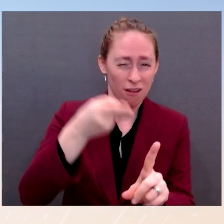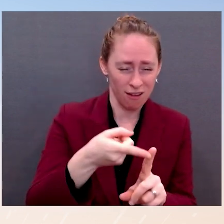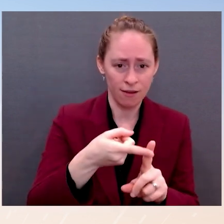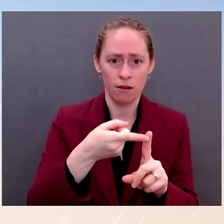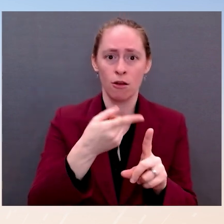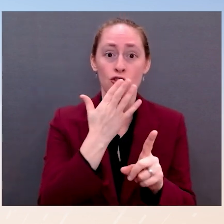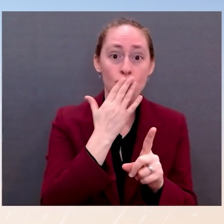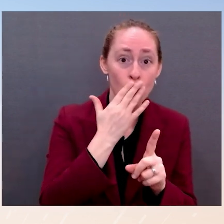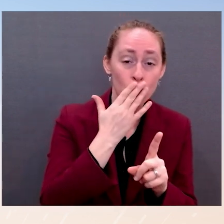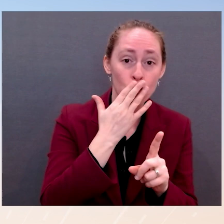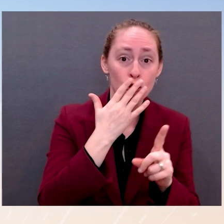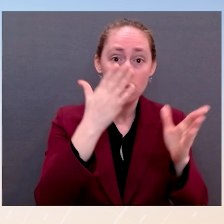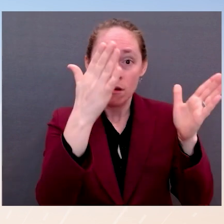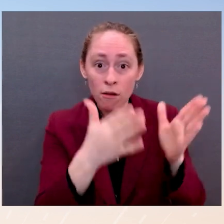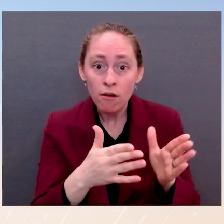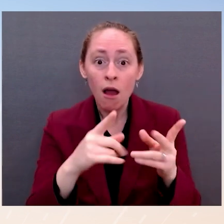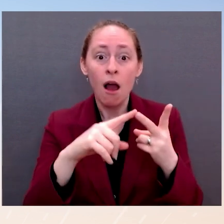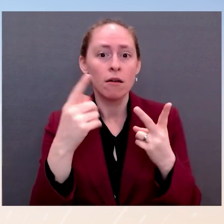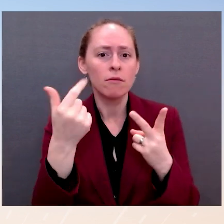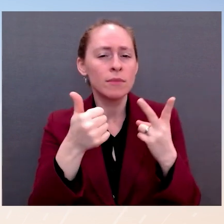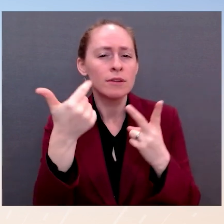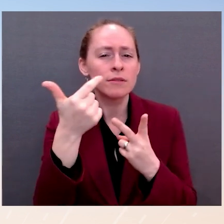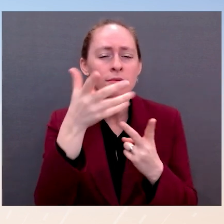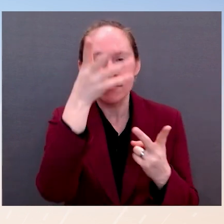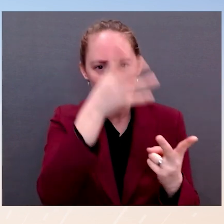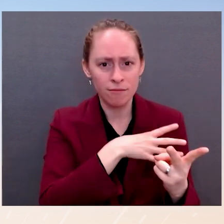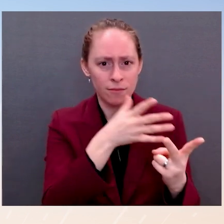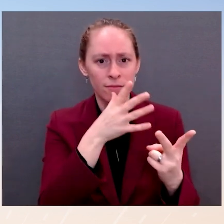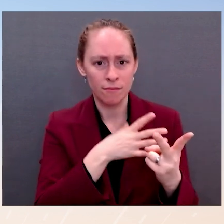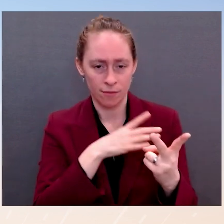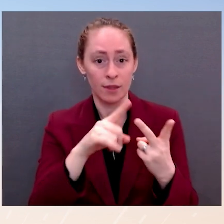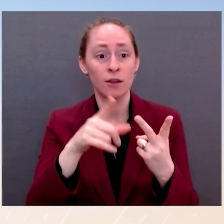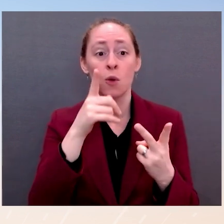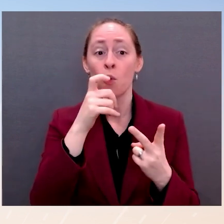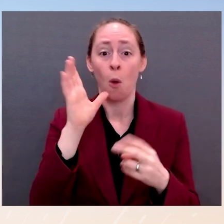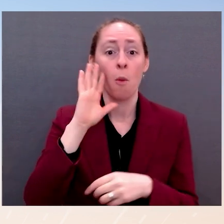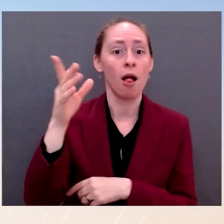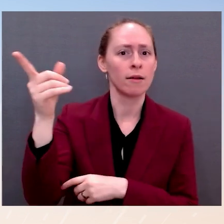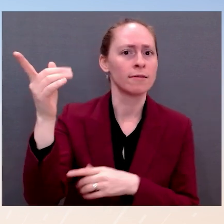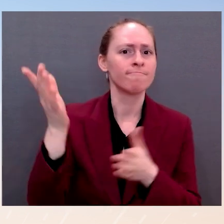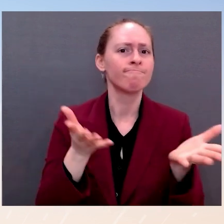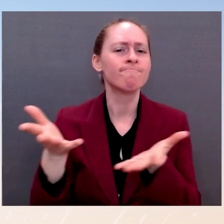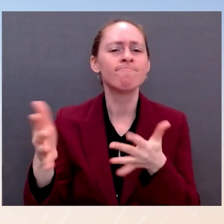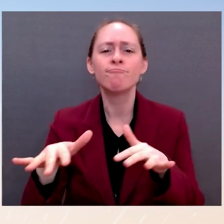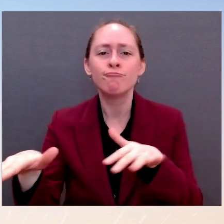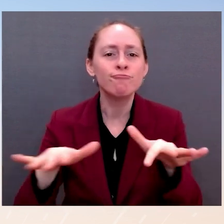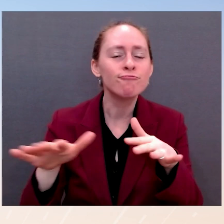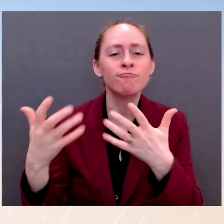President of the Lynx Inc. And without further ado, over to Dr. Kimberly Jeffries Leonard. Dr. Jefferies Leonard: